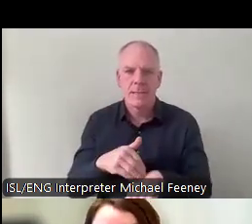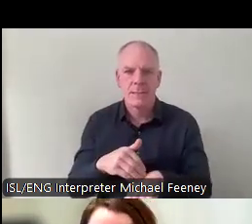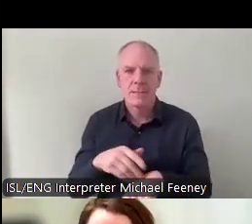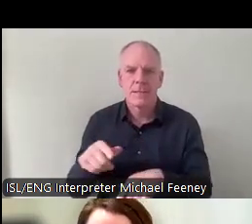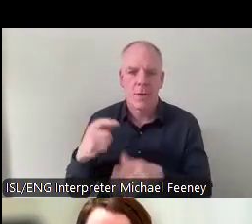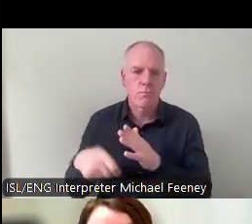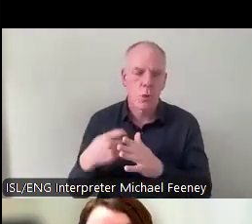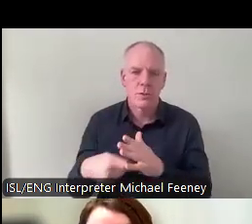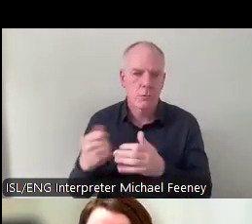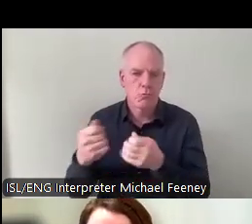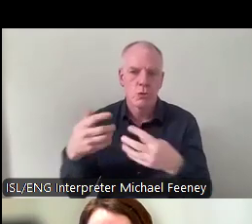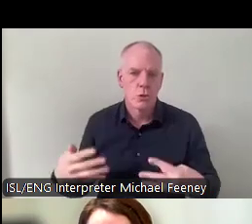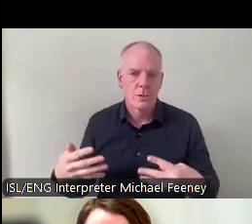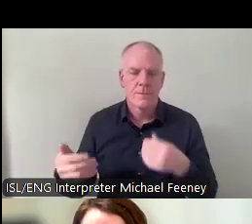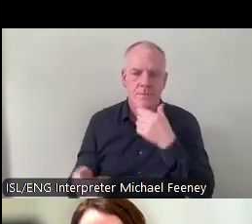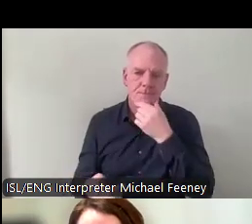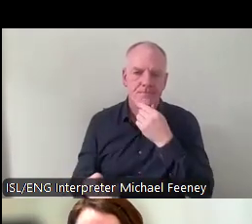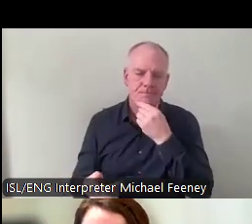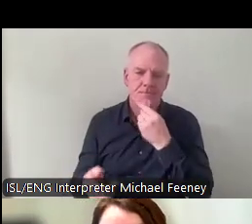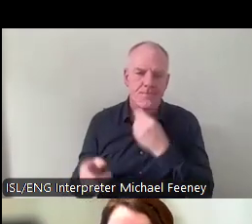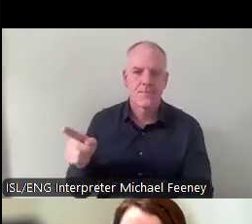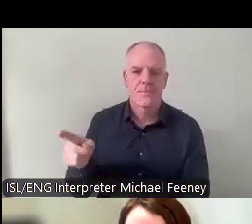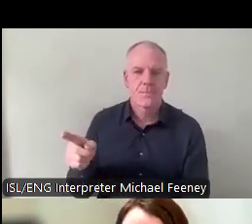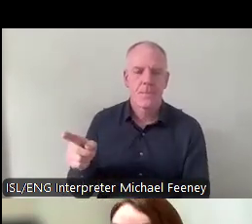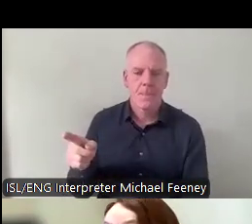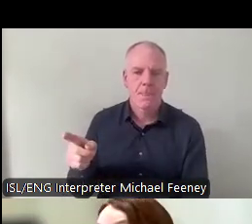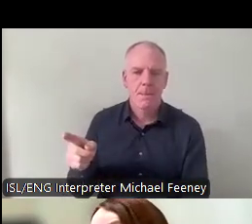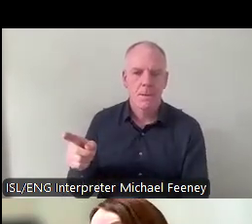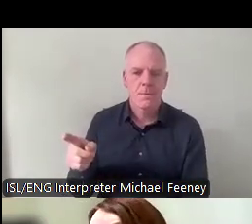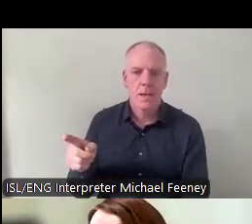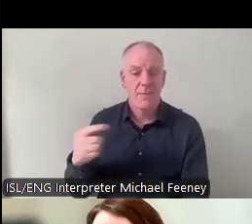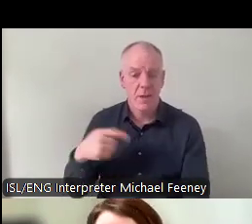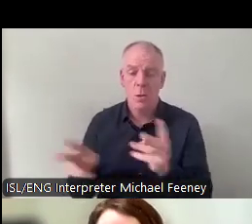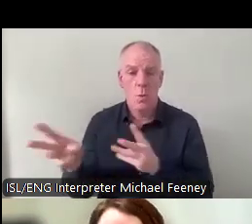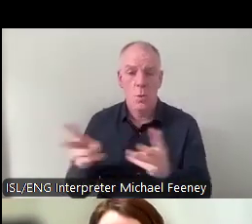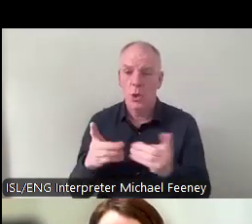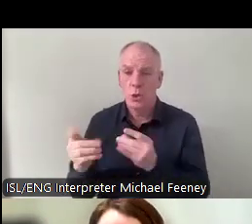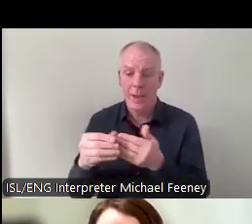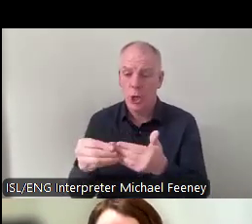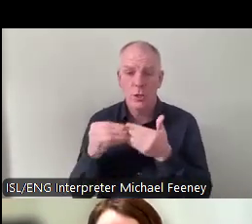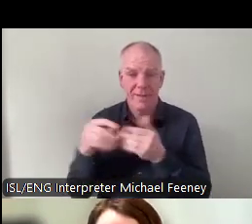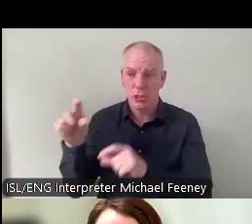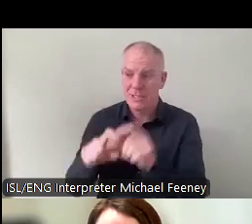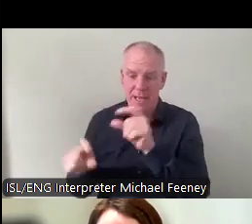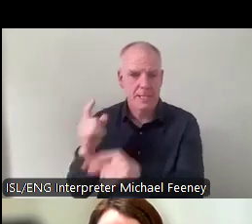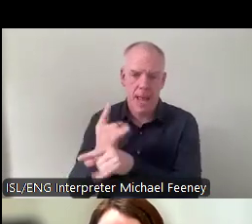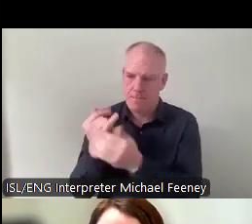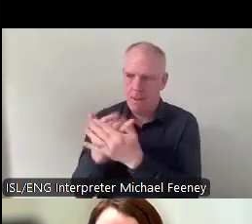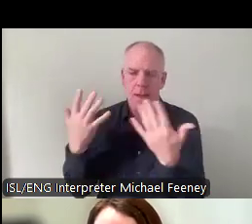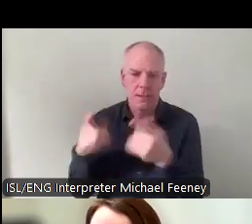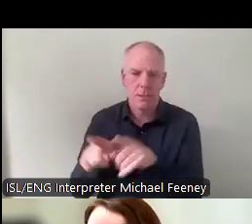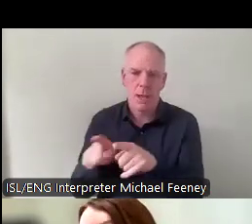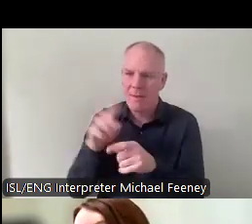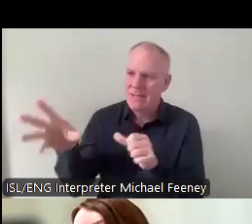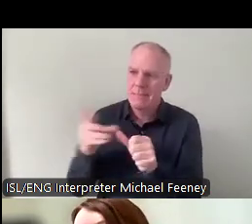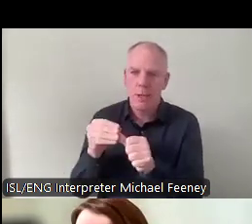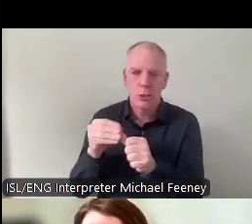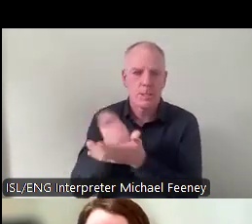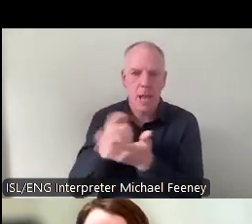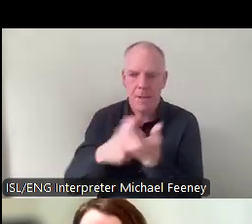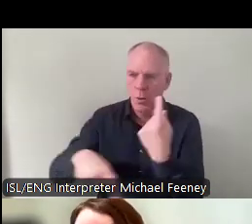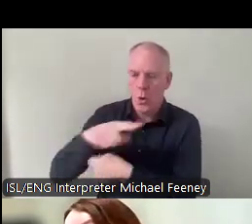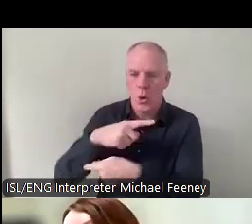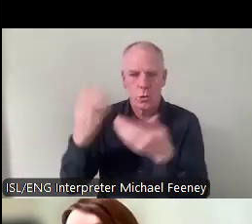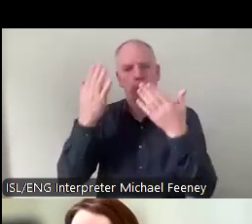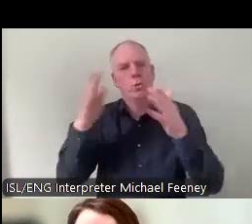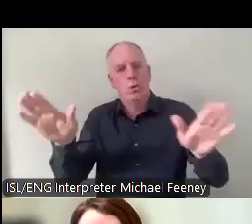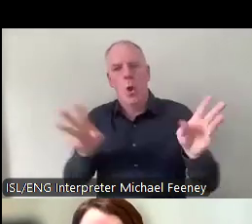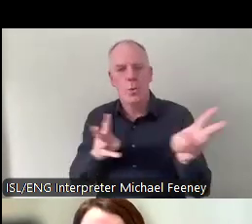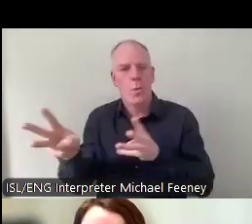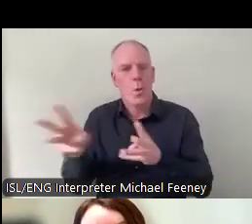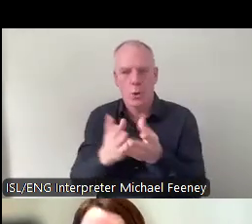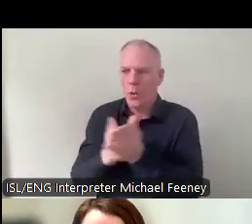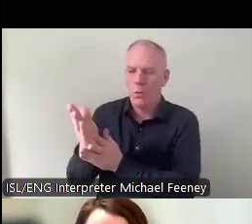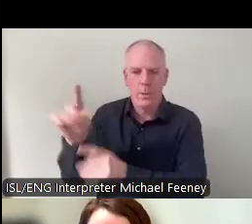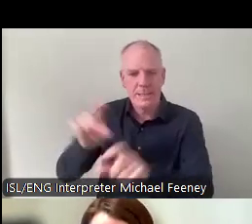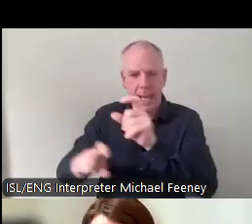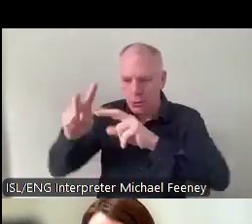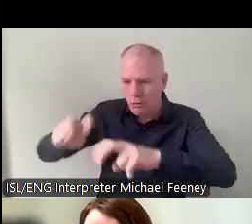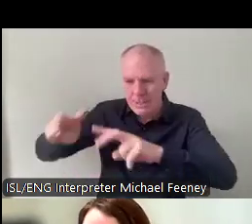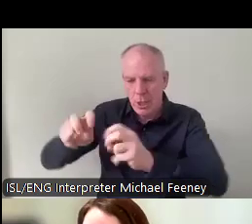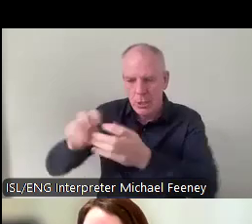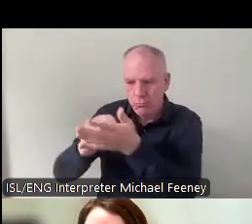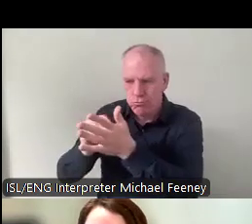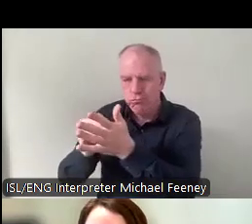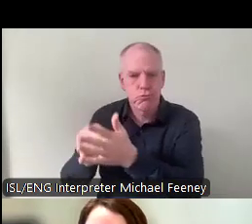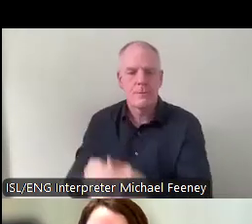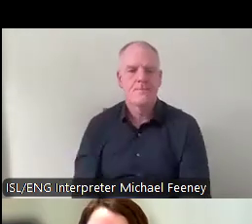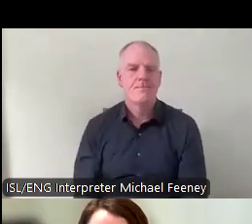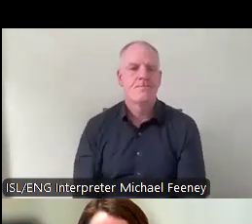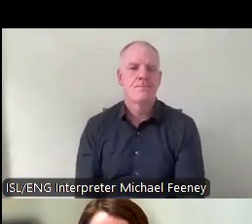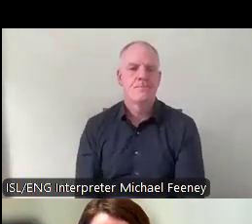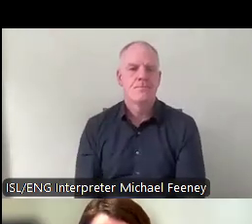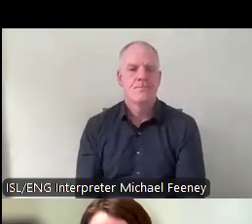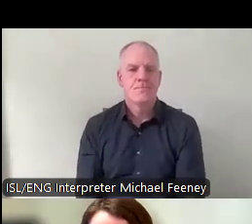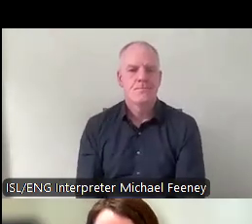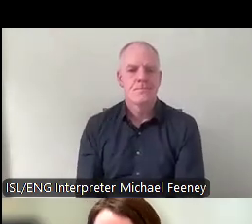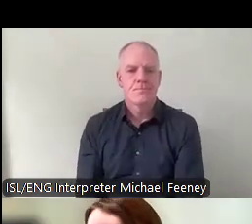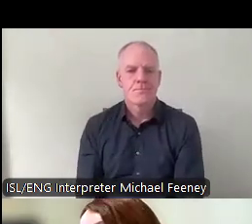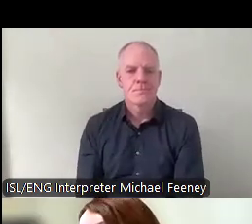outcomes and to the work we do in conservation science as well. So it enabled a special opportunity for us to showcase that in our in our exhibition here. So we